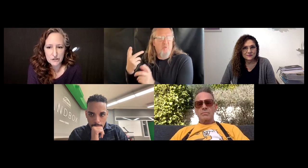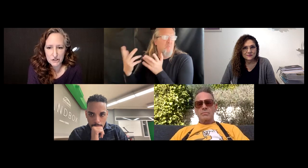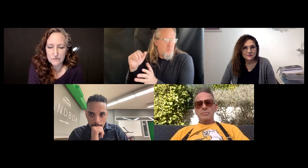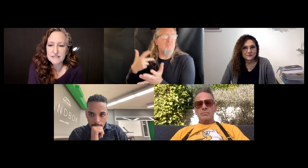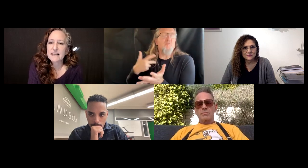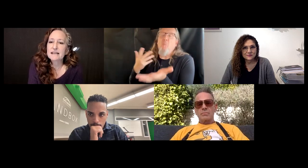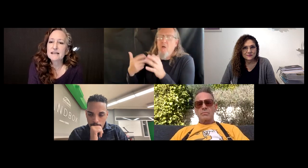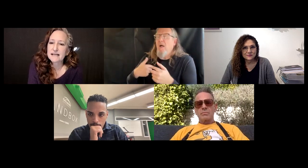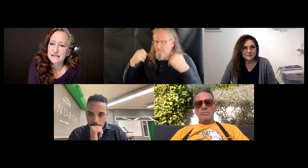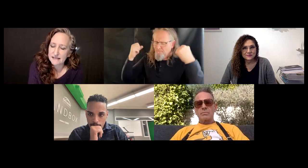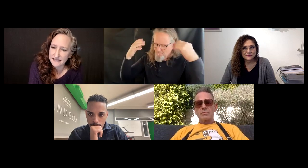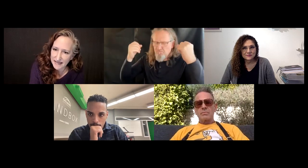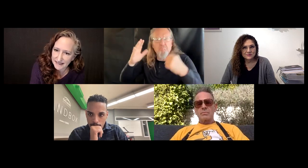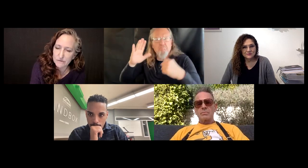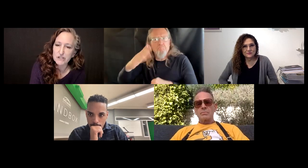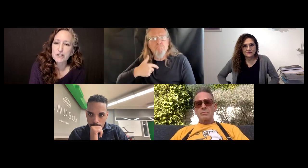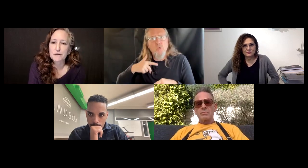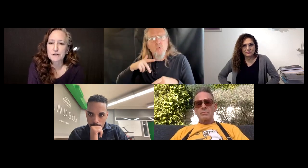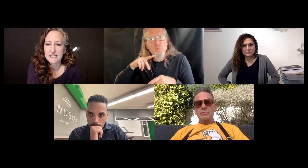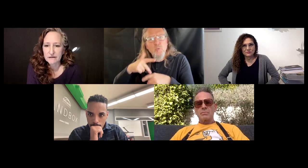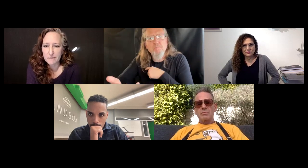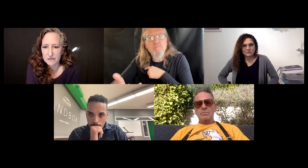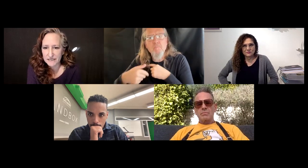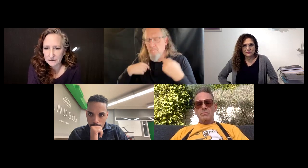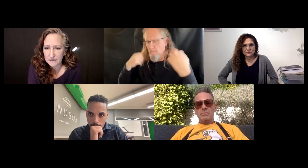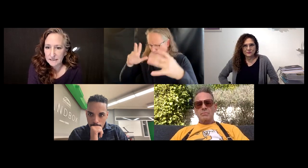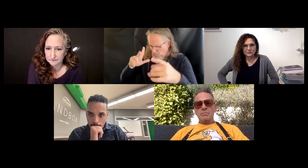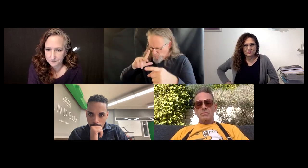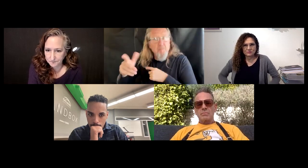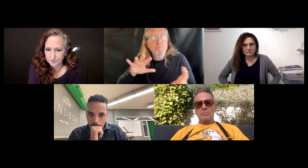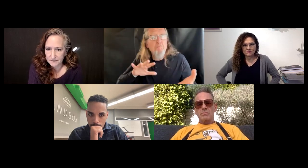Who is a sign language interpreter, a hearing person.